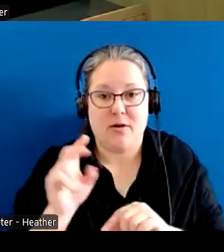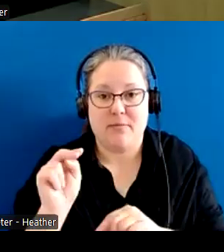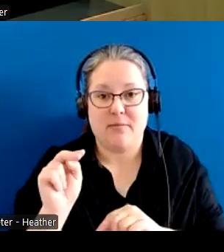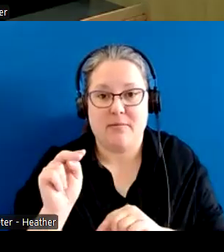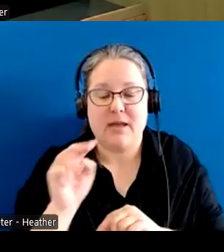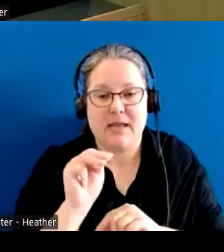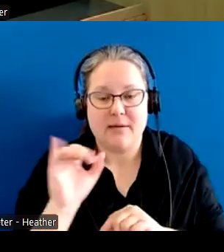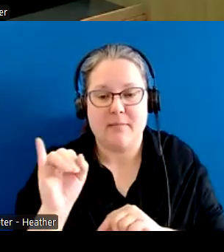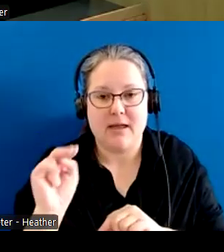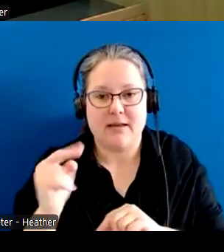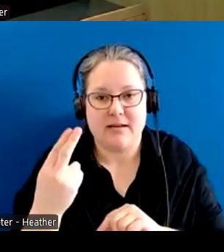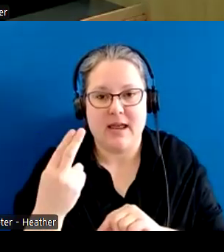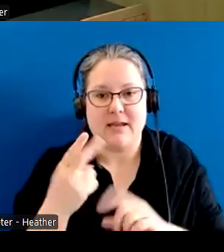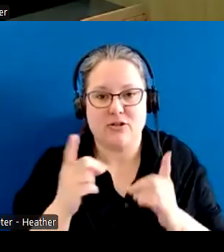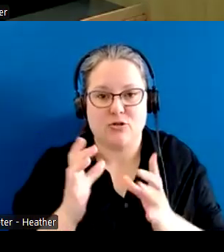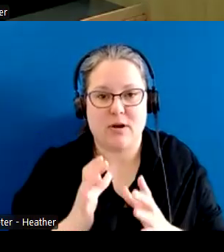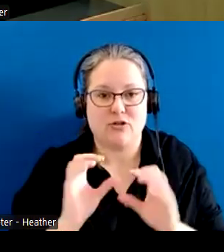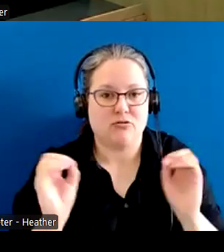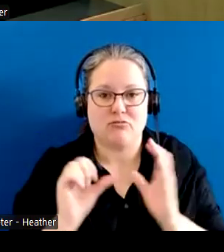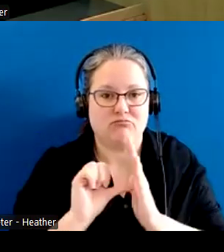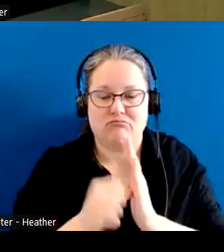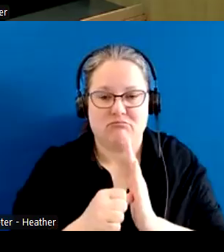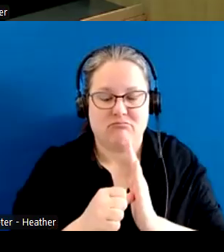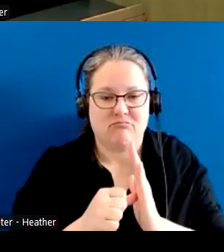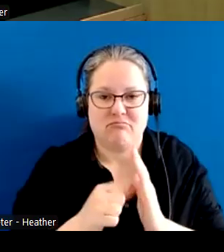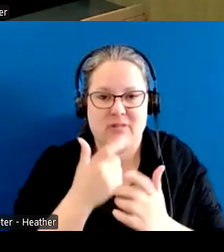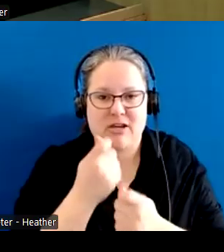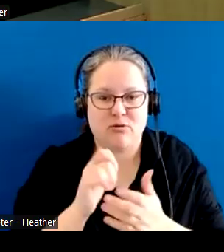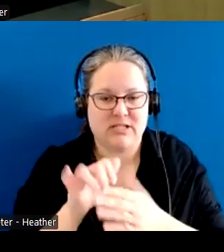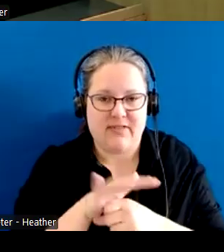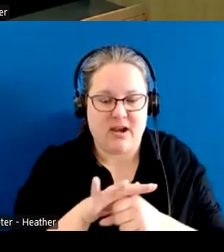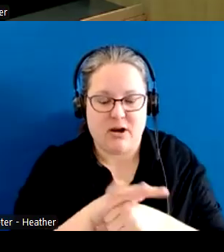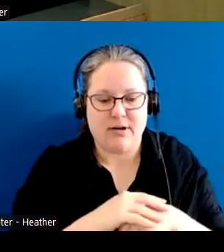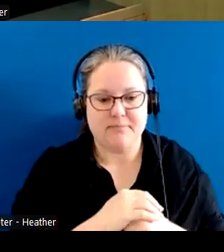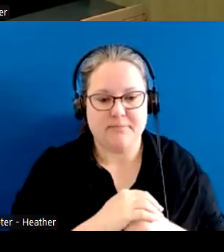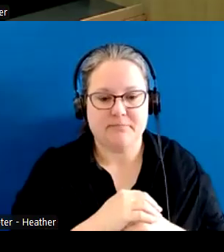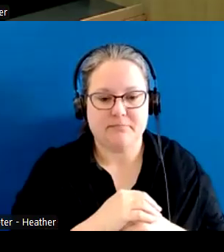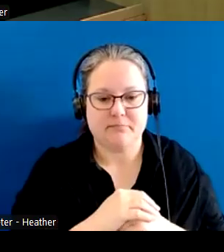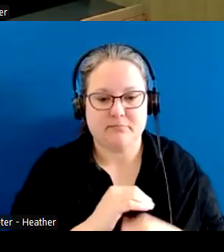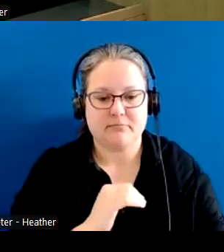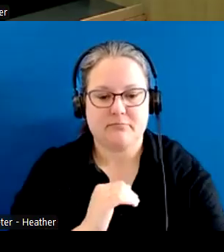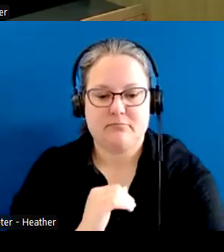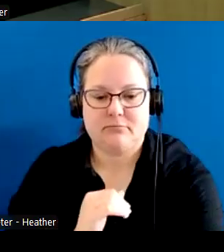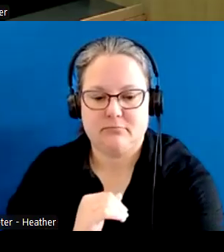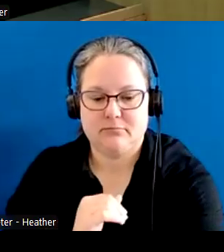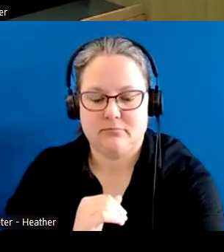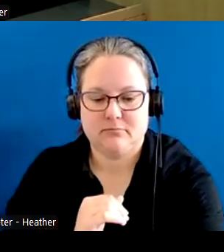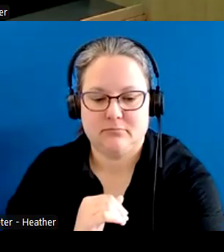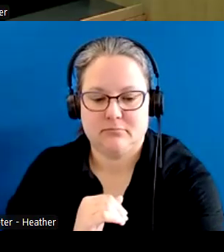NIMH directors about a lack of emphasis or interest in those areas. Um, and however, although